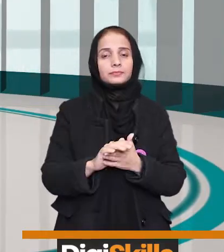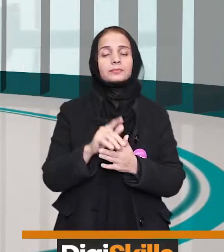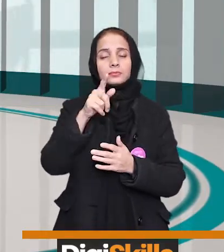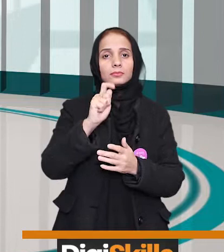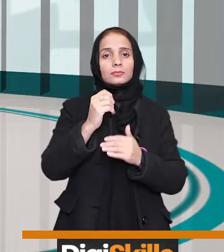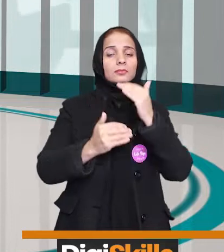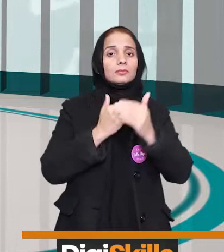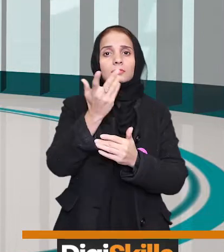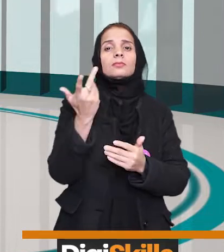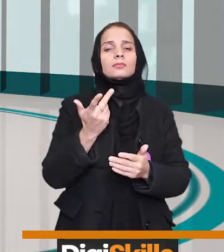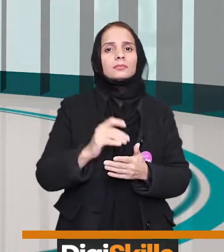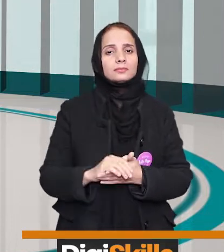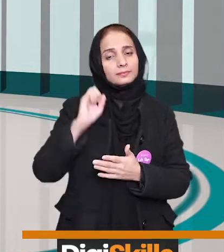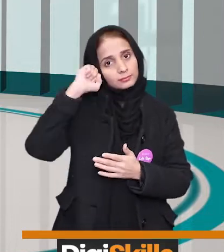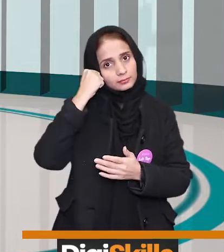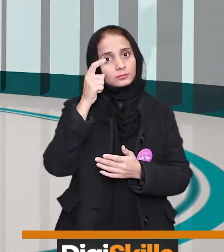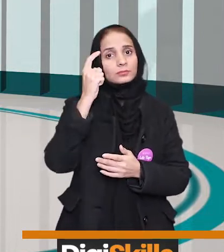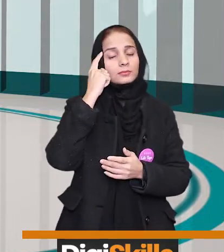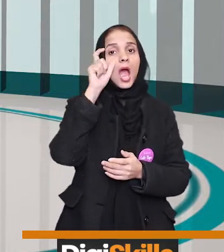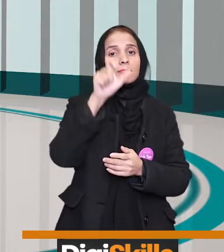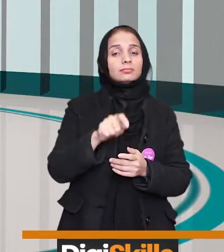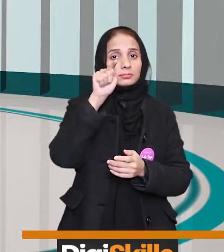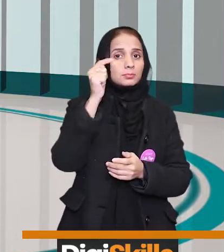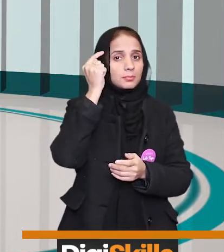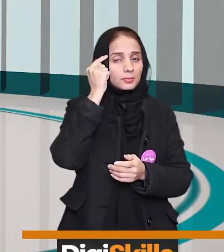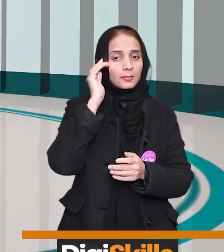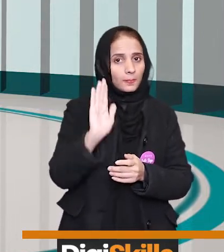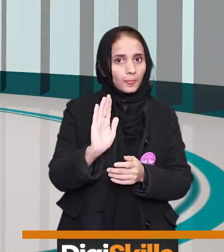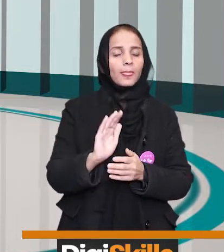the concept of self-esteem by Iqbal that you do not recognize yourself,